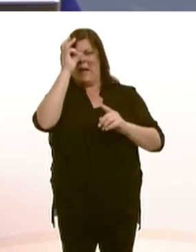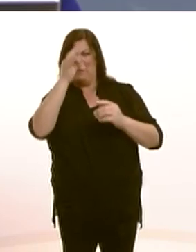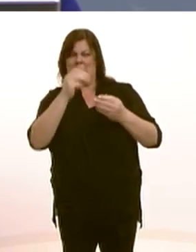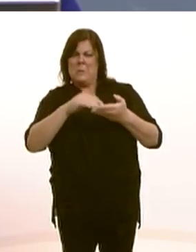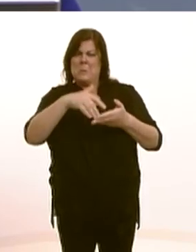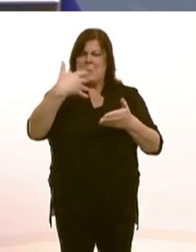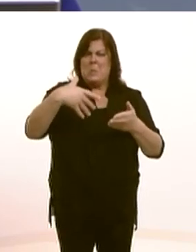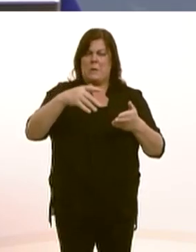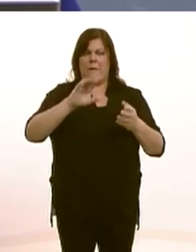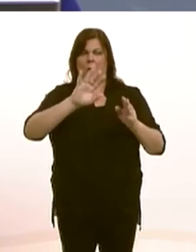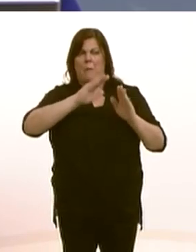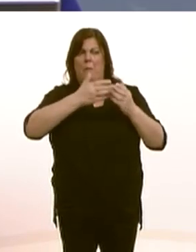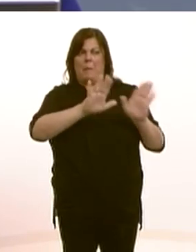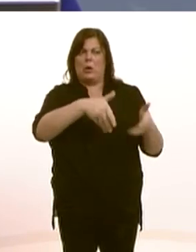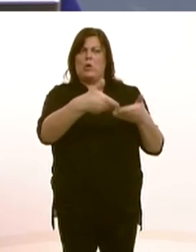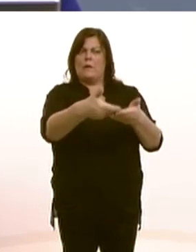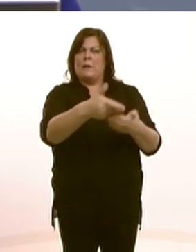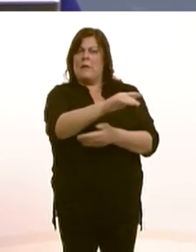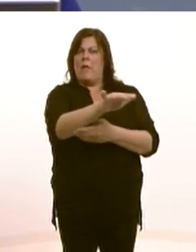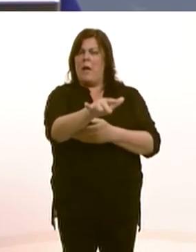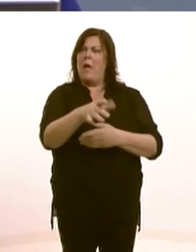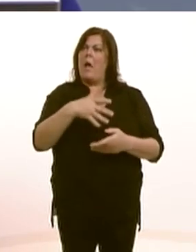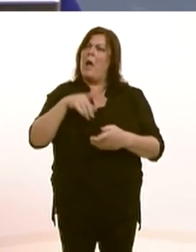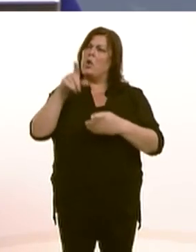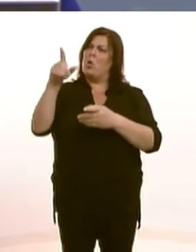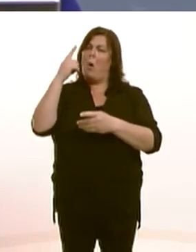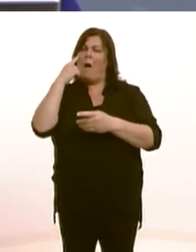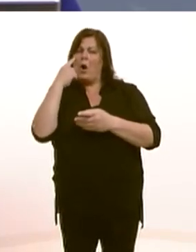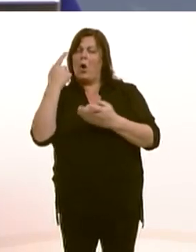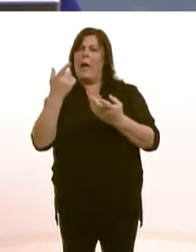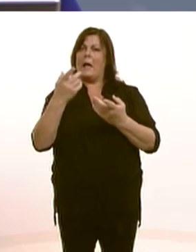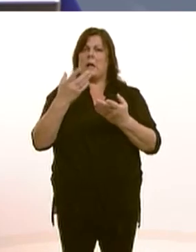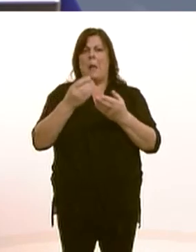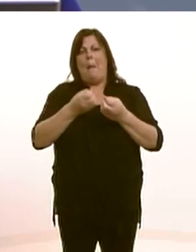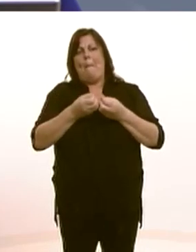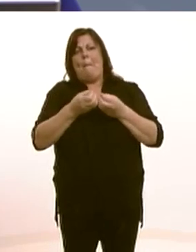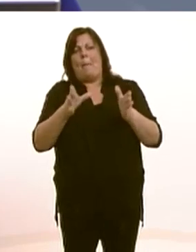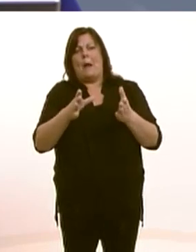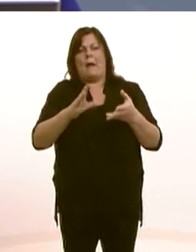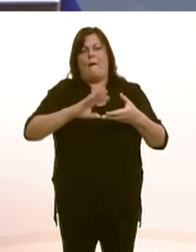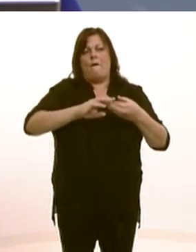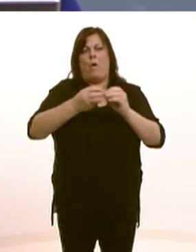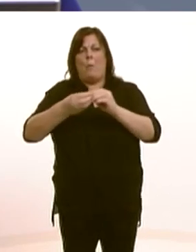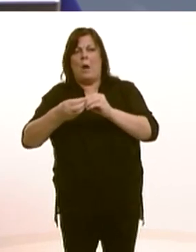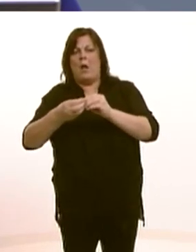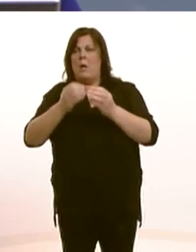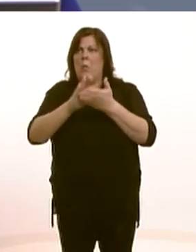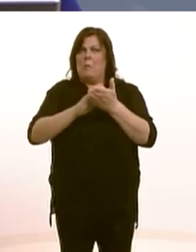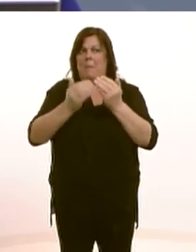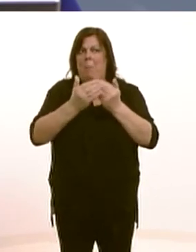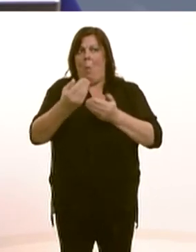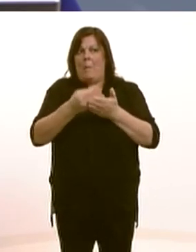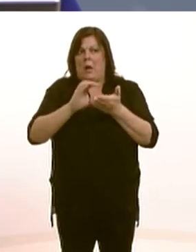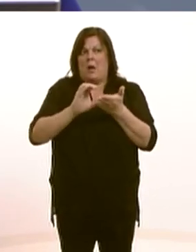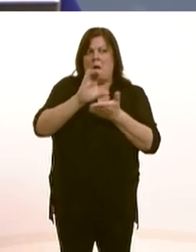What action are you taking as a Government to look at the funding formula to make sure that itís sufficient to resource local authorities like Conwy and Denbighshire, to ensure that